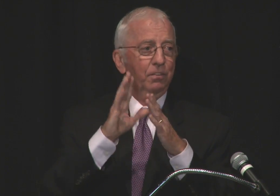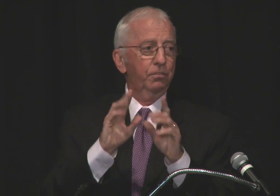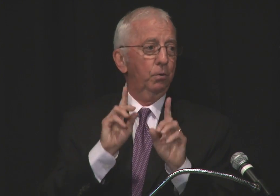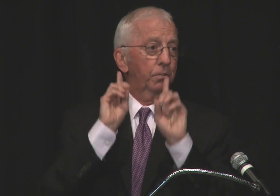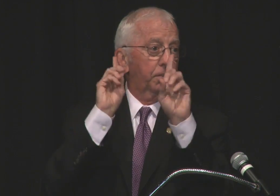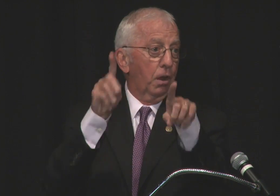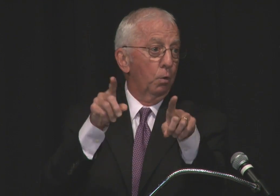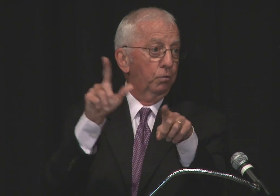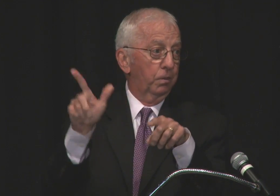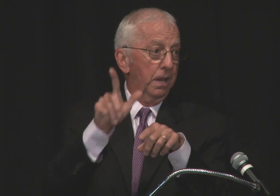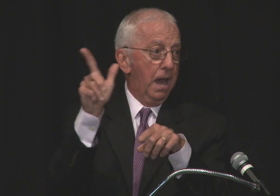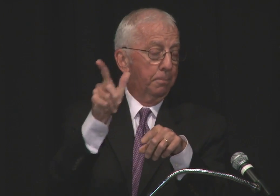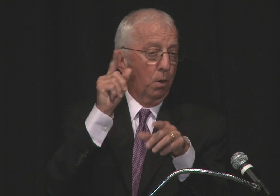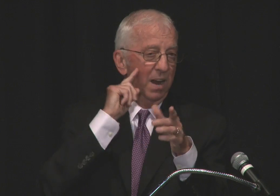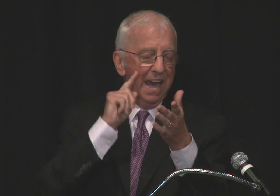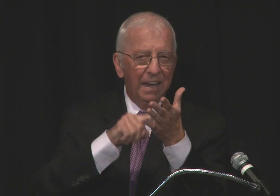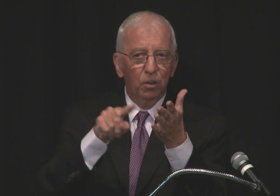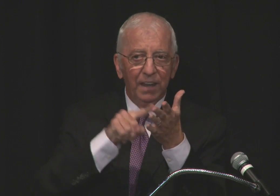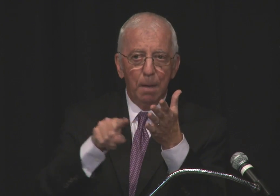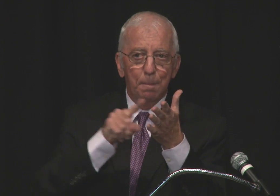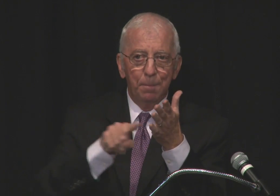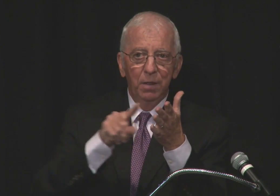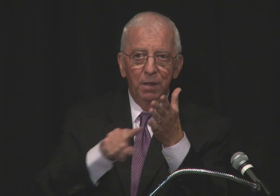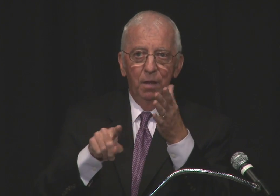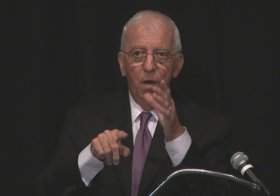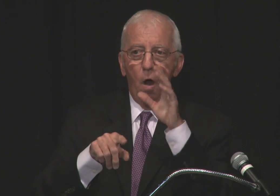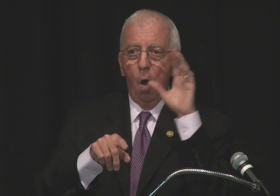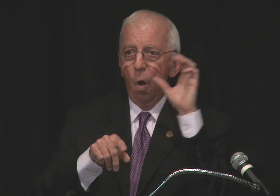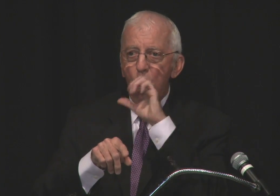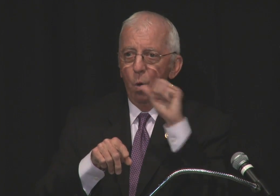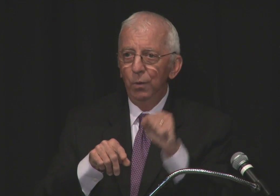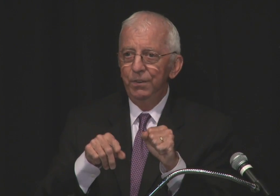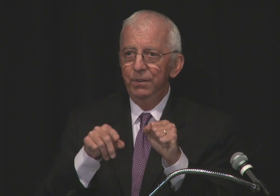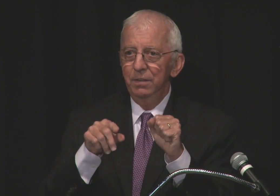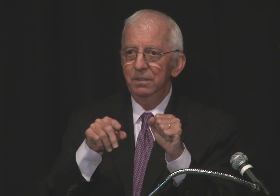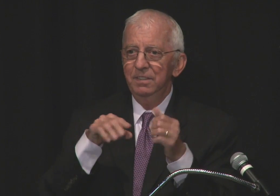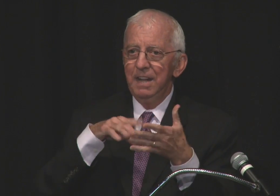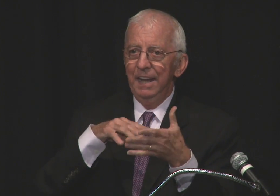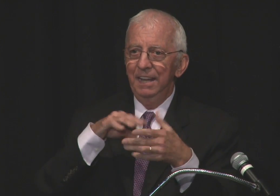the students to go the library and look up old studies